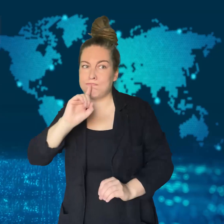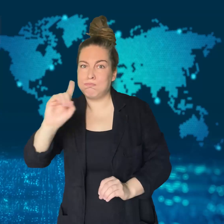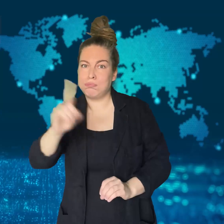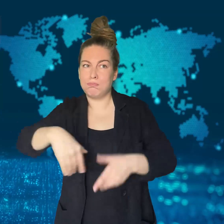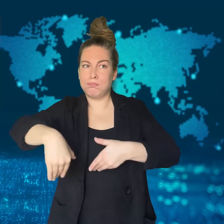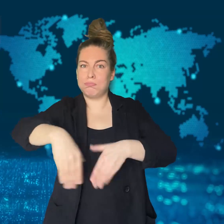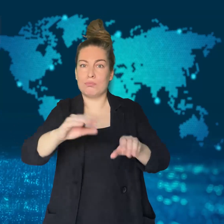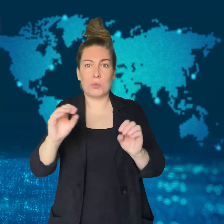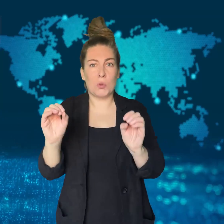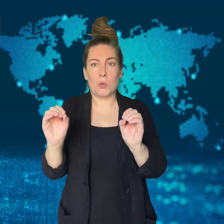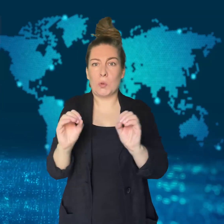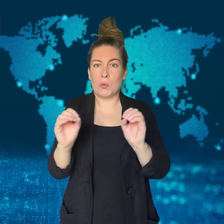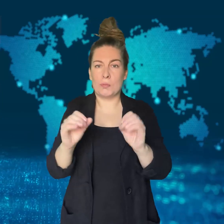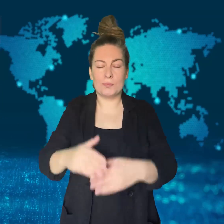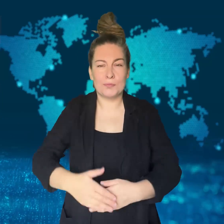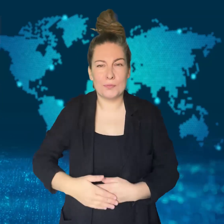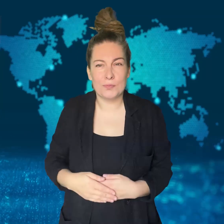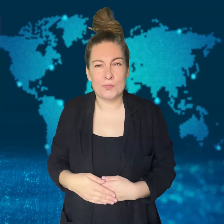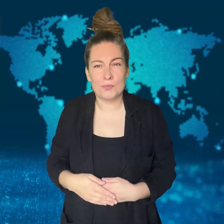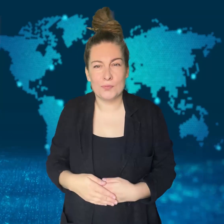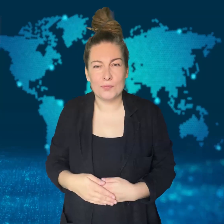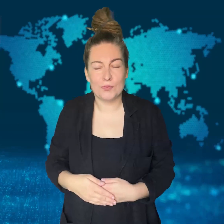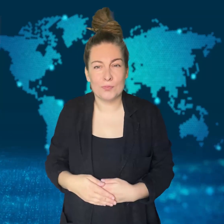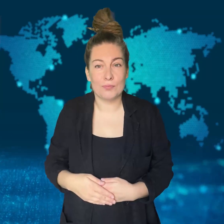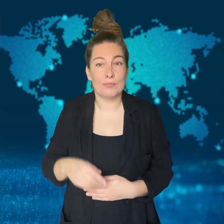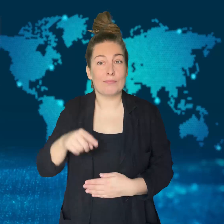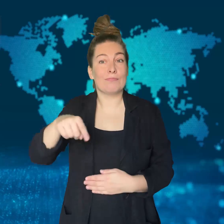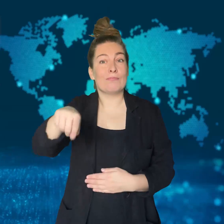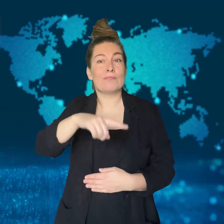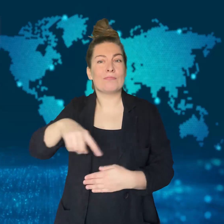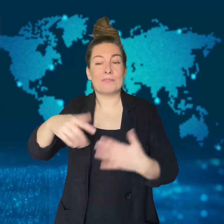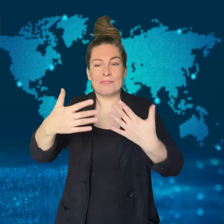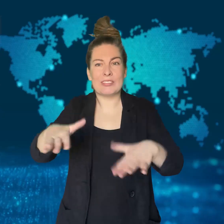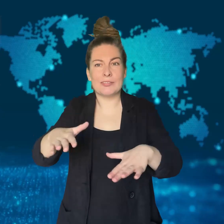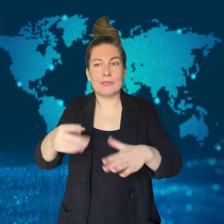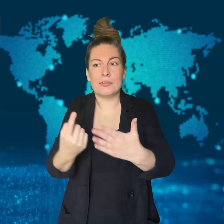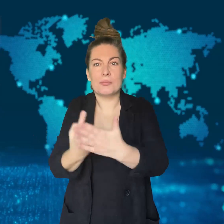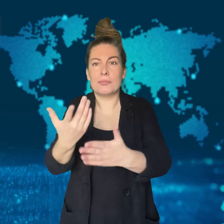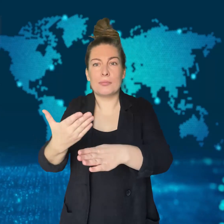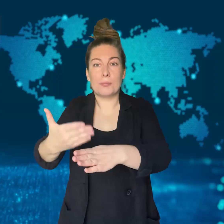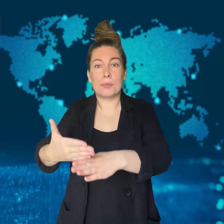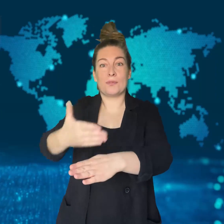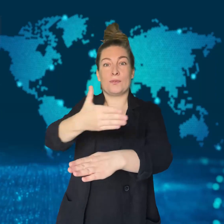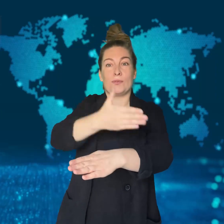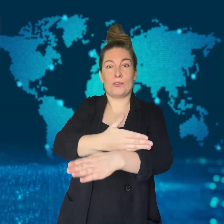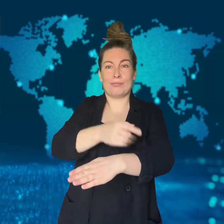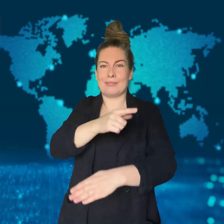but had been withdrawn for their own safety.